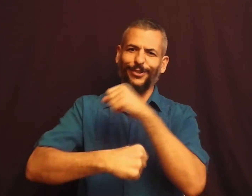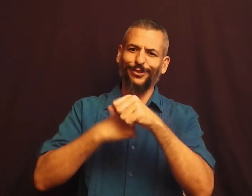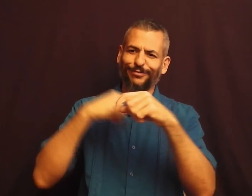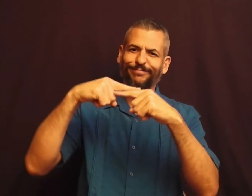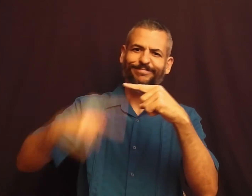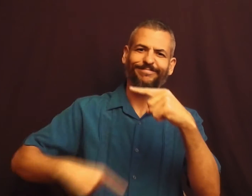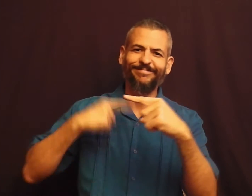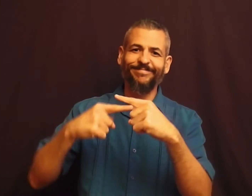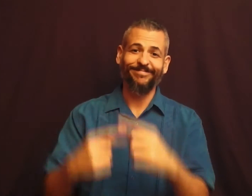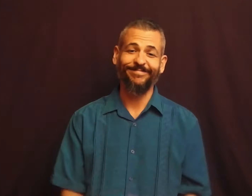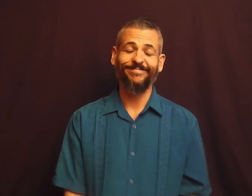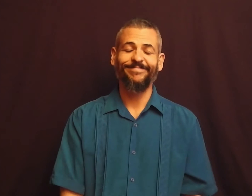Take a look at our year.